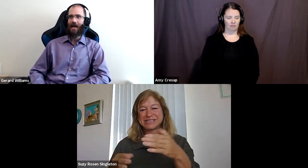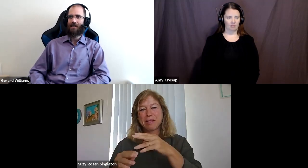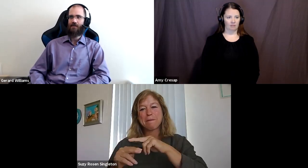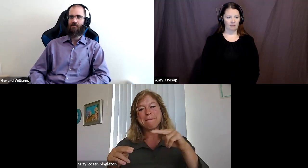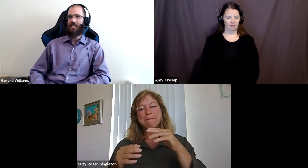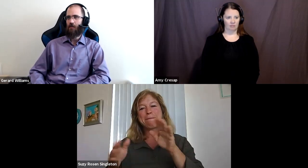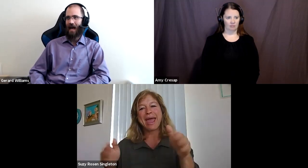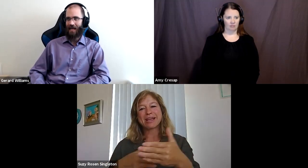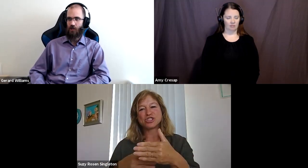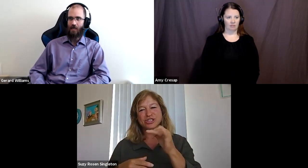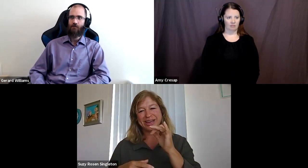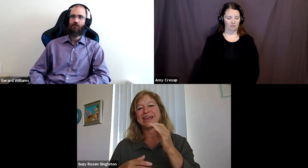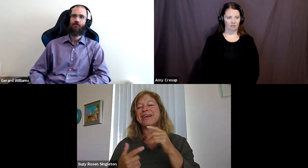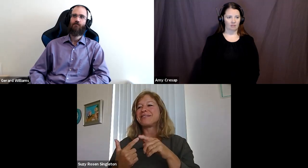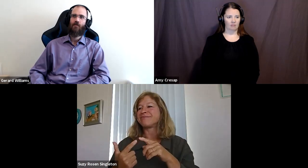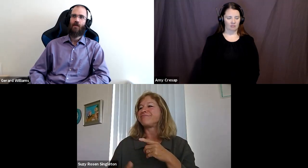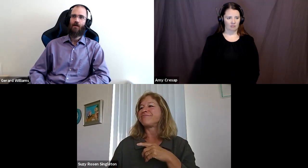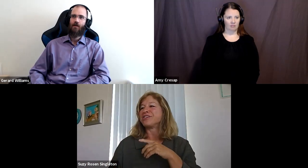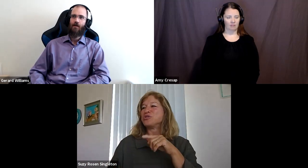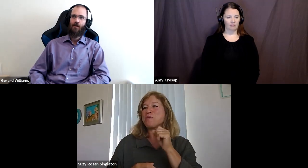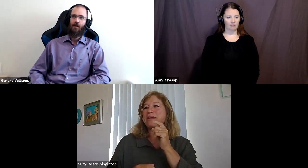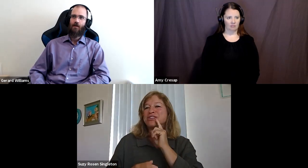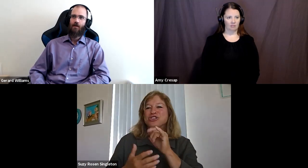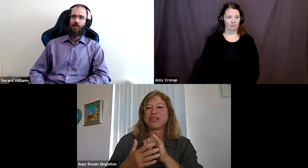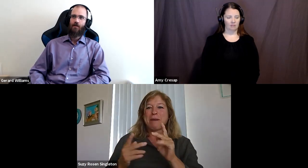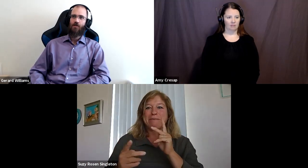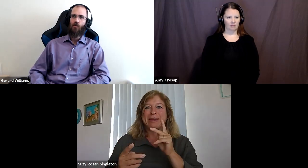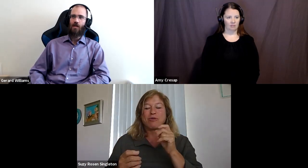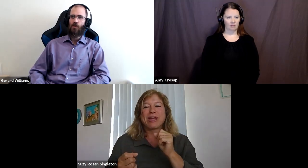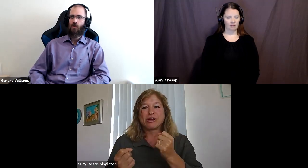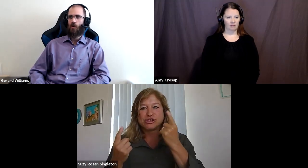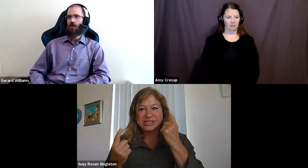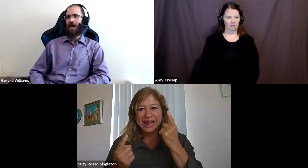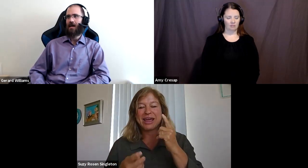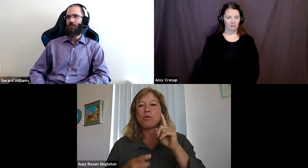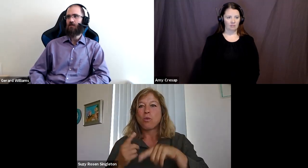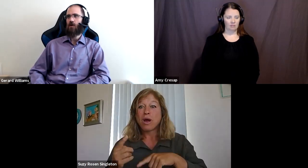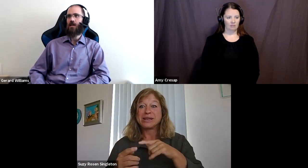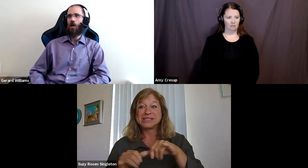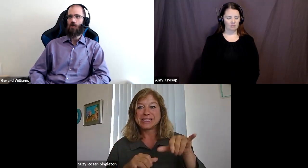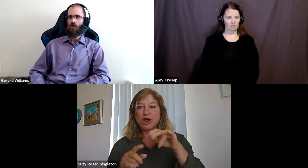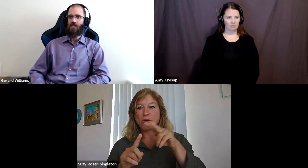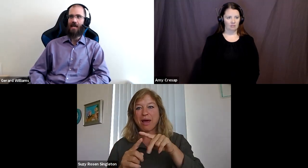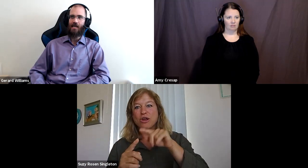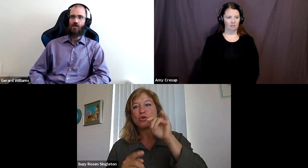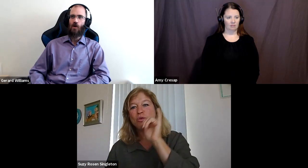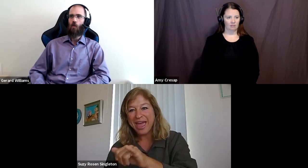HAC device packaging. To ensure that people can understand what